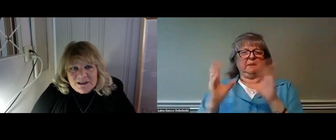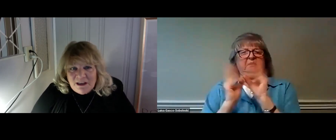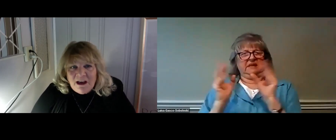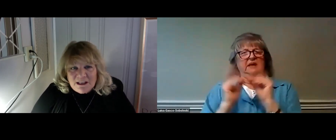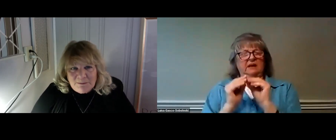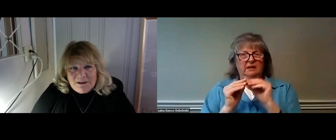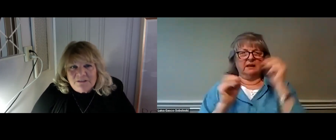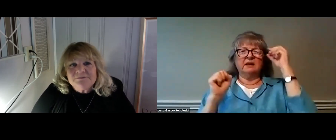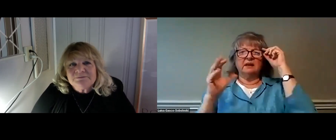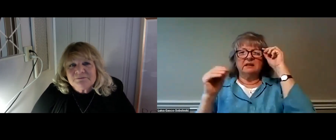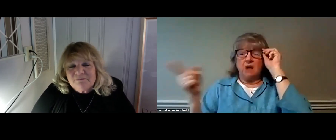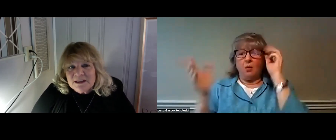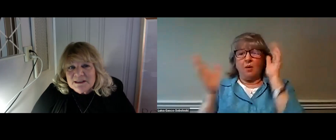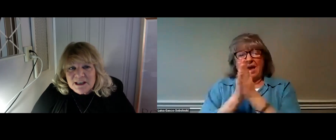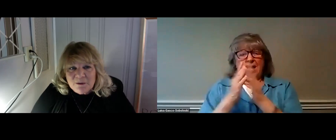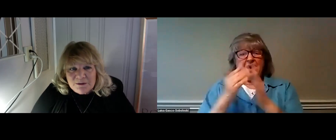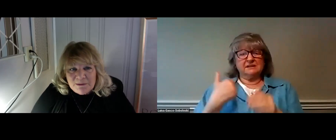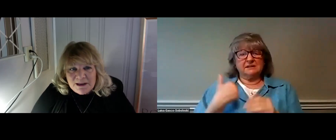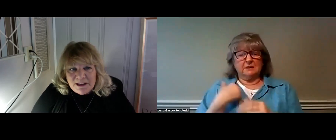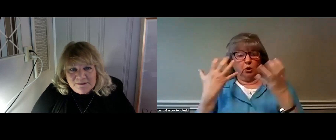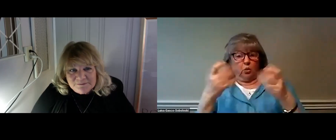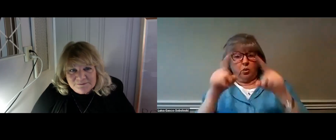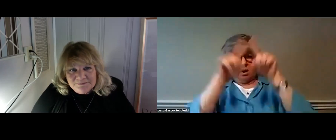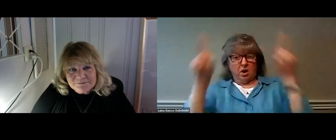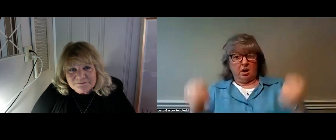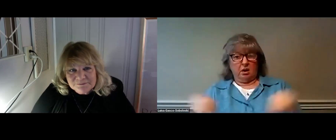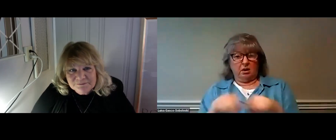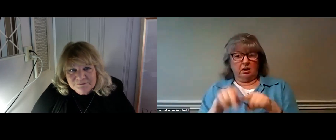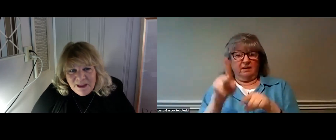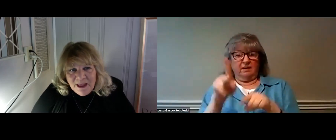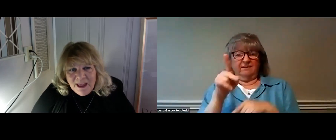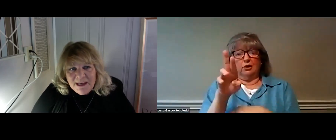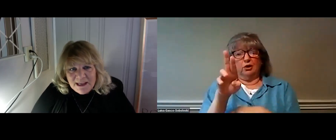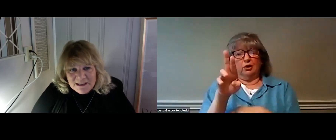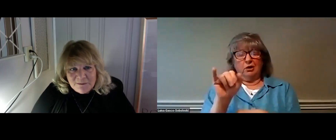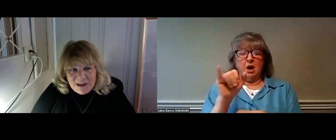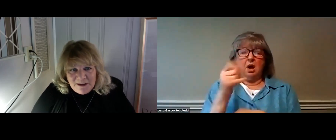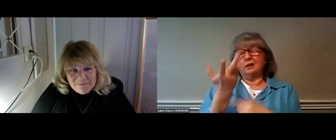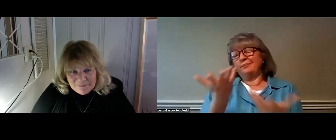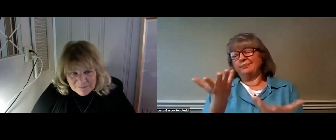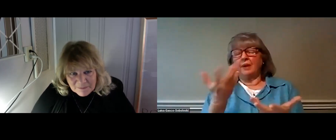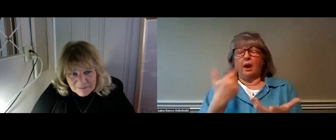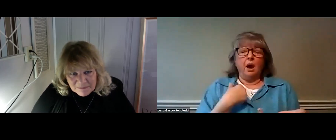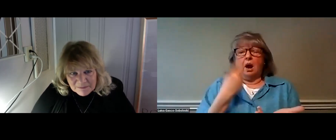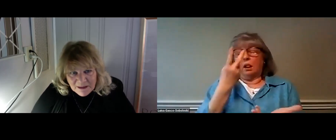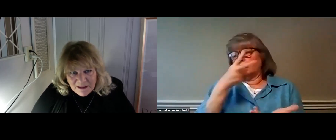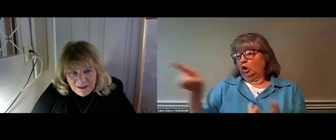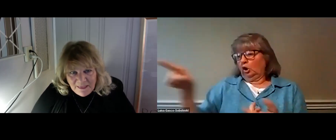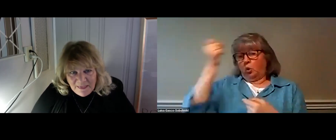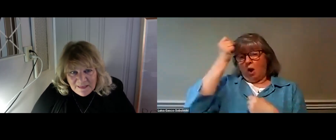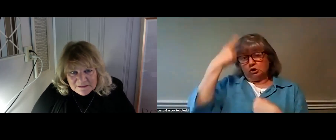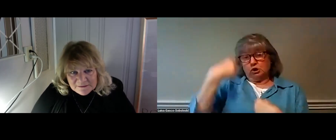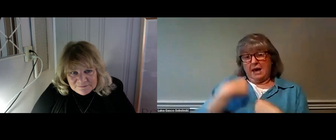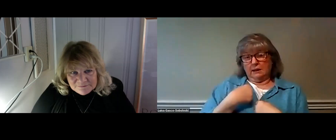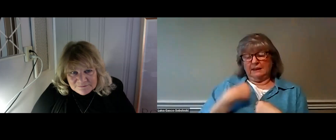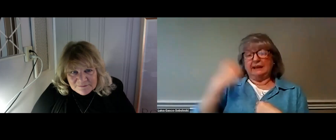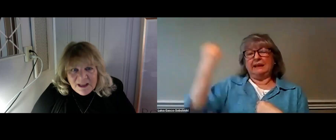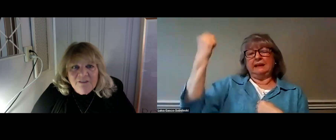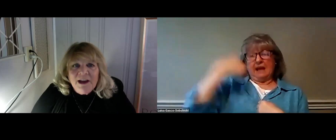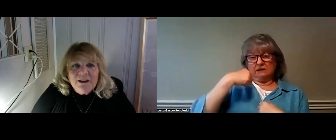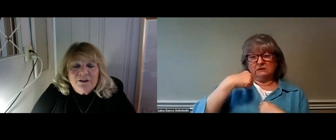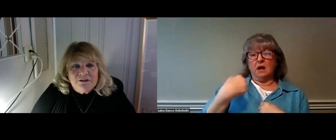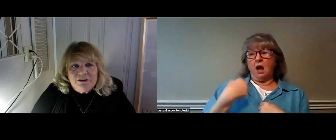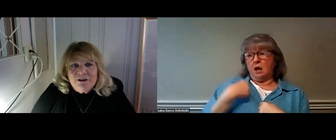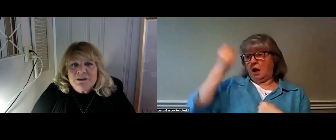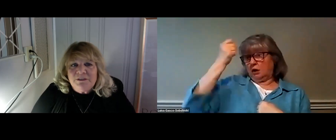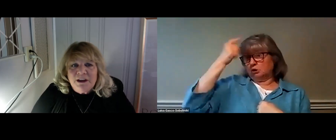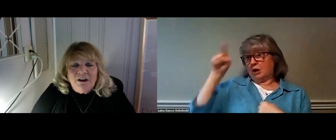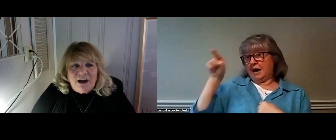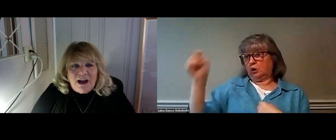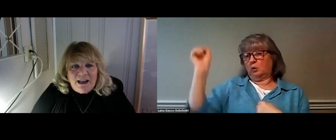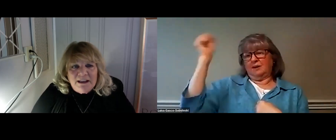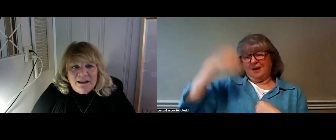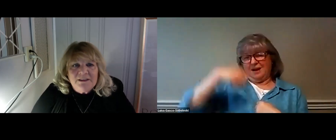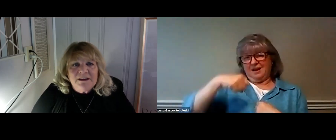in the hospital sitting with a meeting and asked me if I could use a VRI and